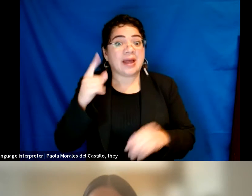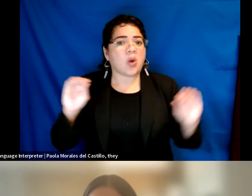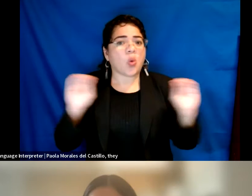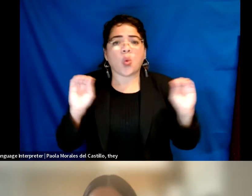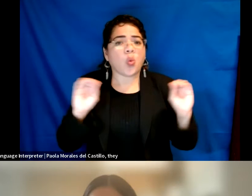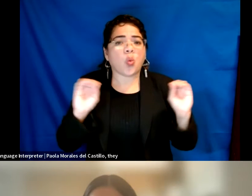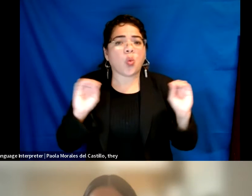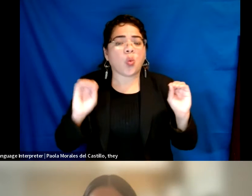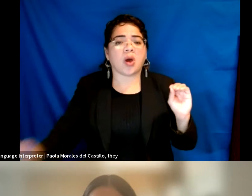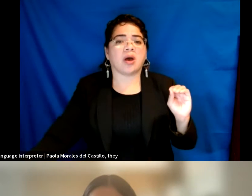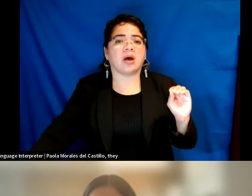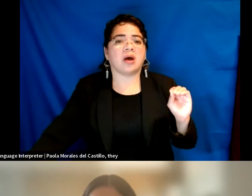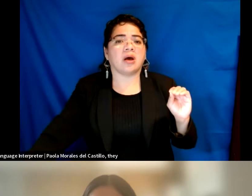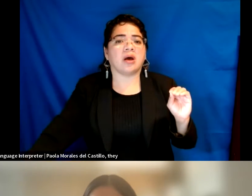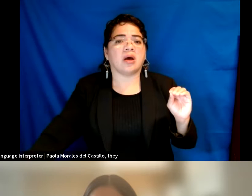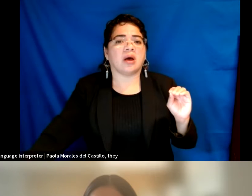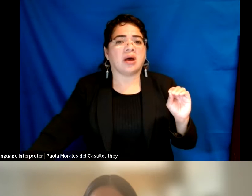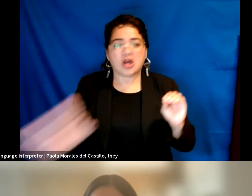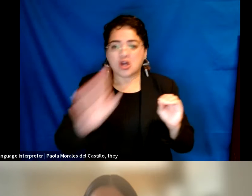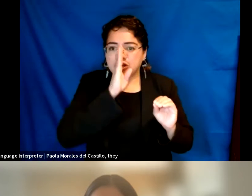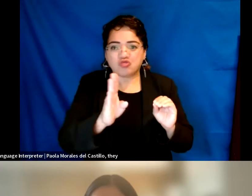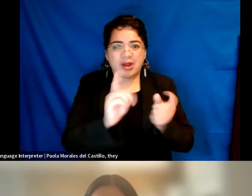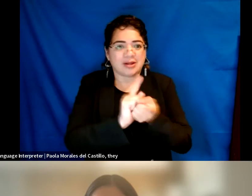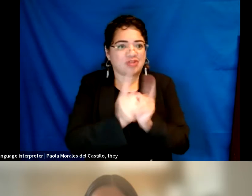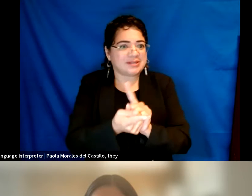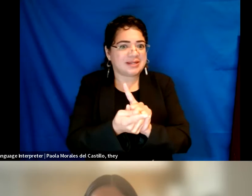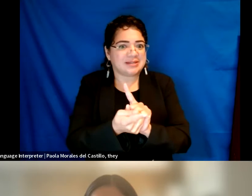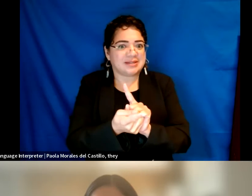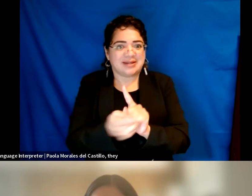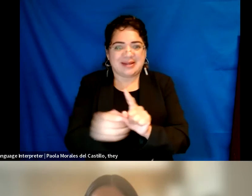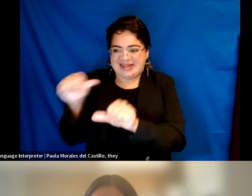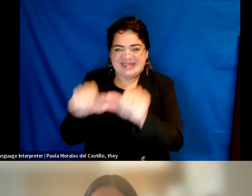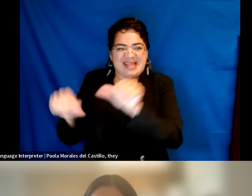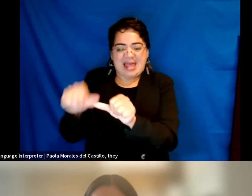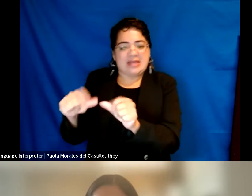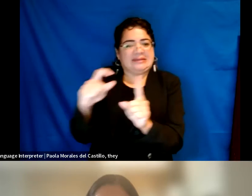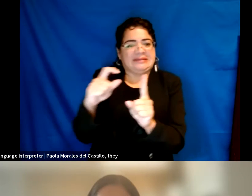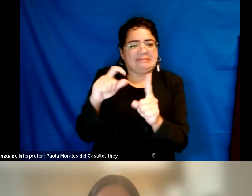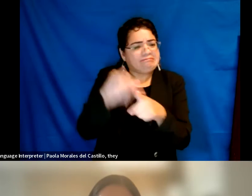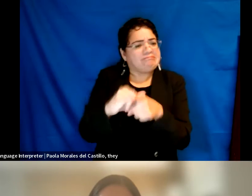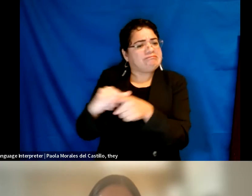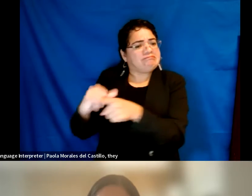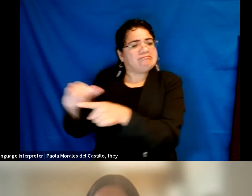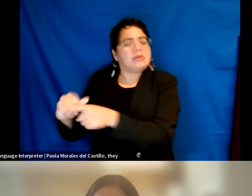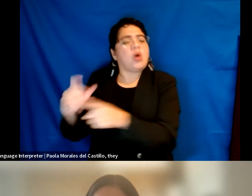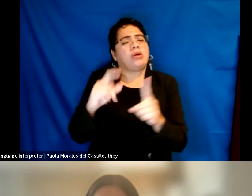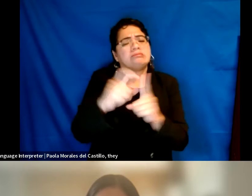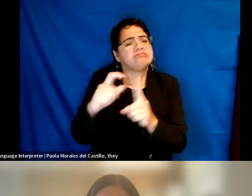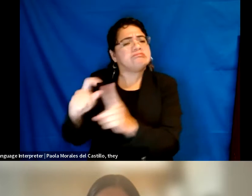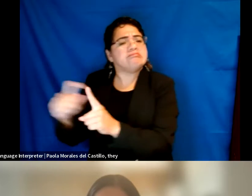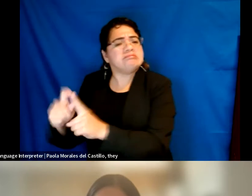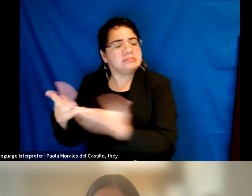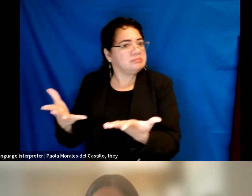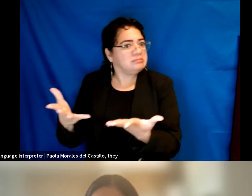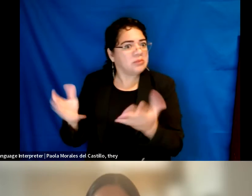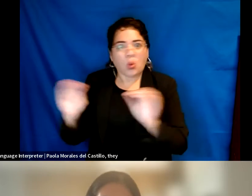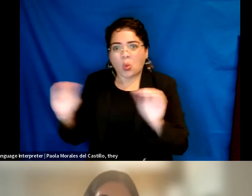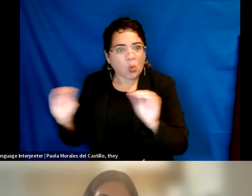Annabelle Lolinco (she/her): a direct translation for science things? Um in other languages? Um, And how does that